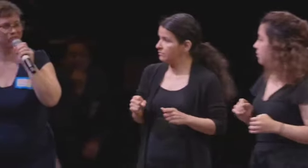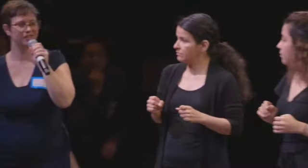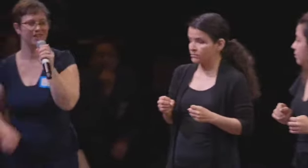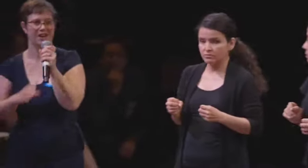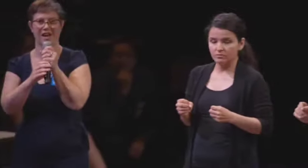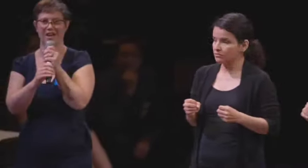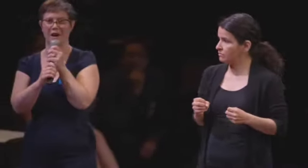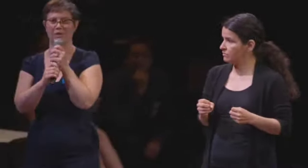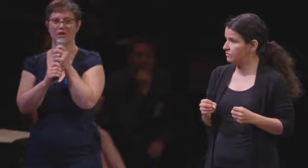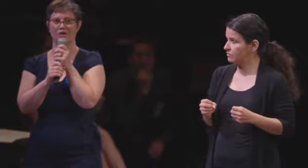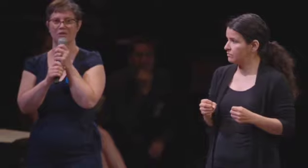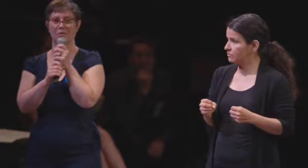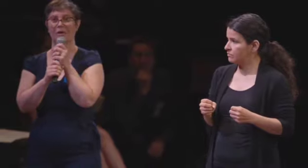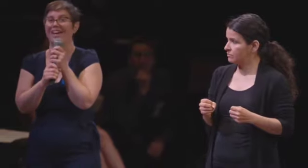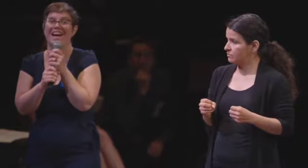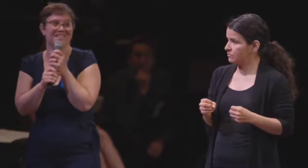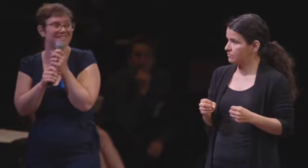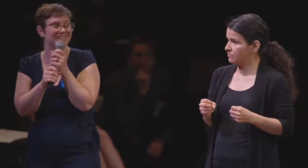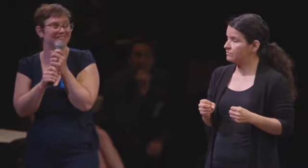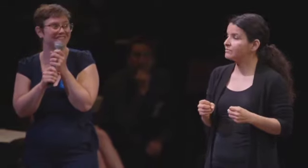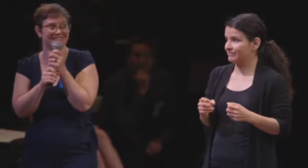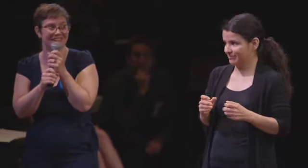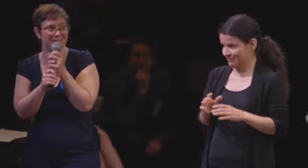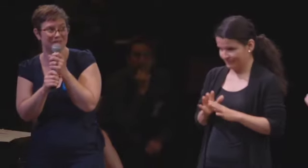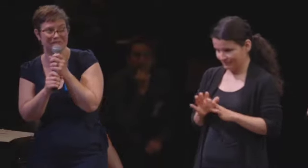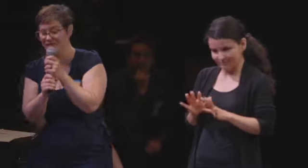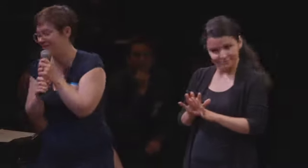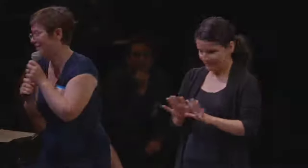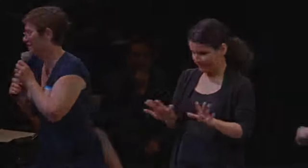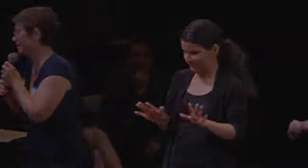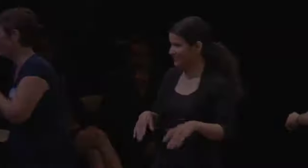Cool. All right, now we're gonna show you what not to do, because that's more fun.